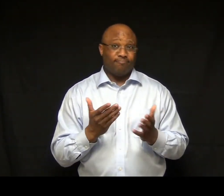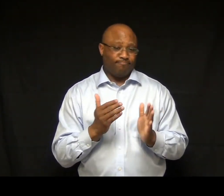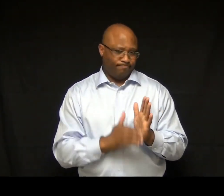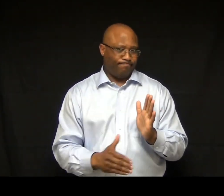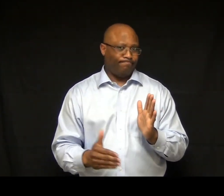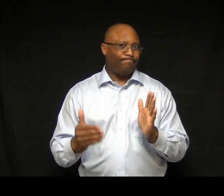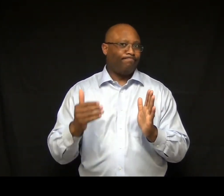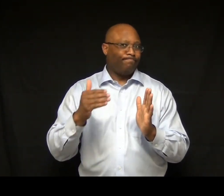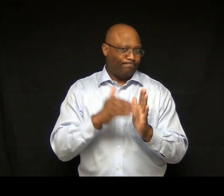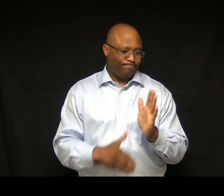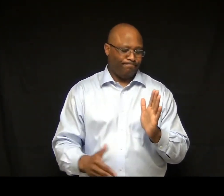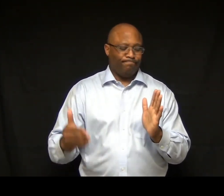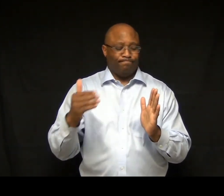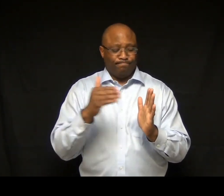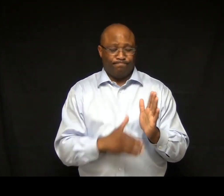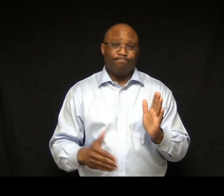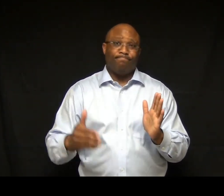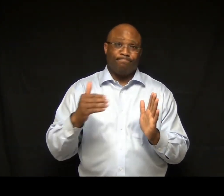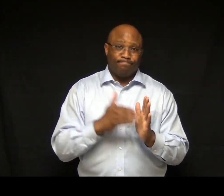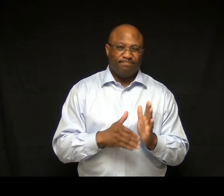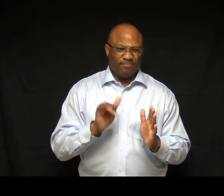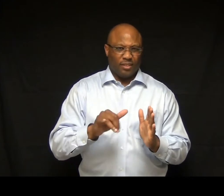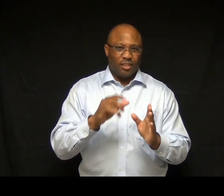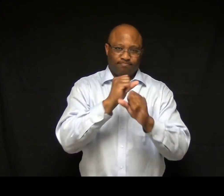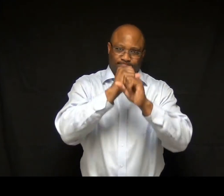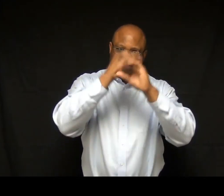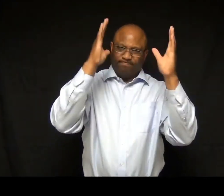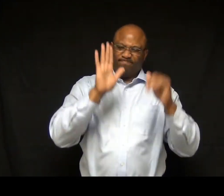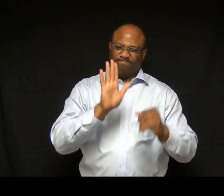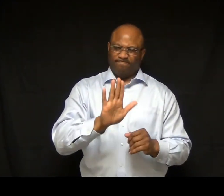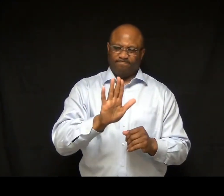This harassment is repeated